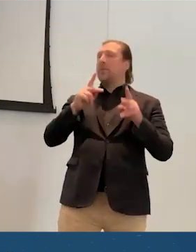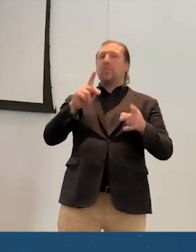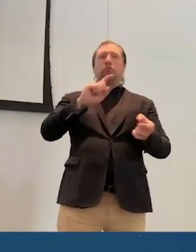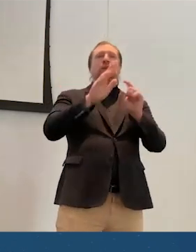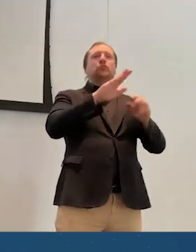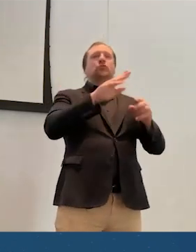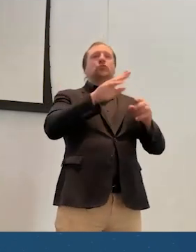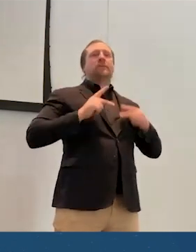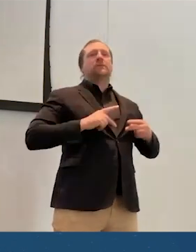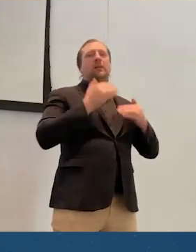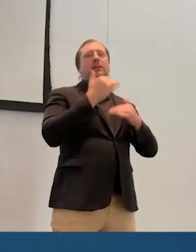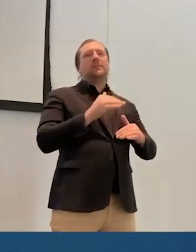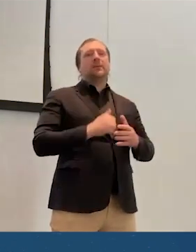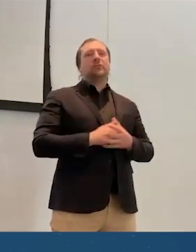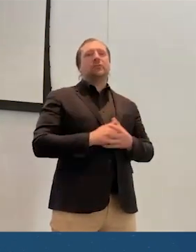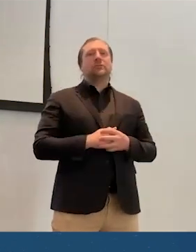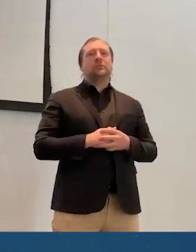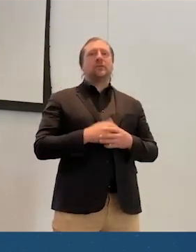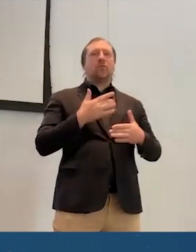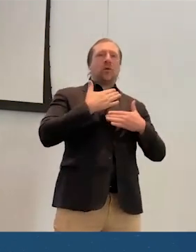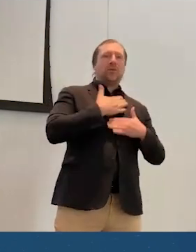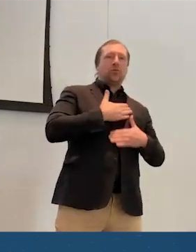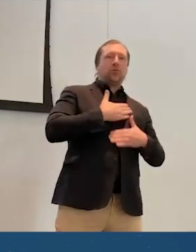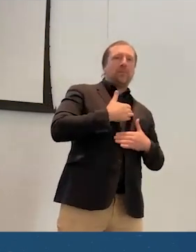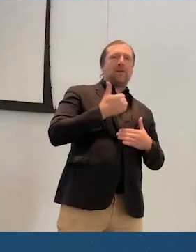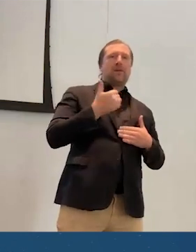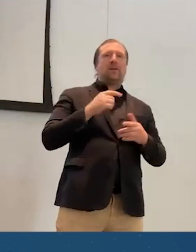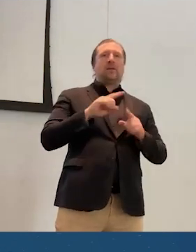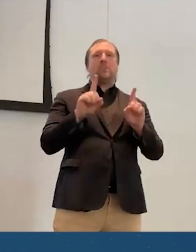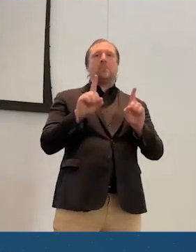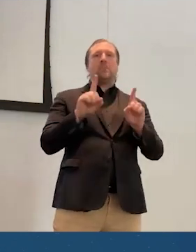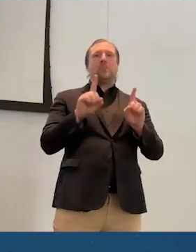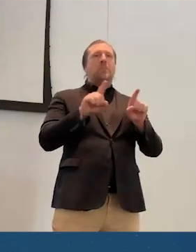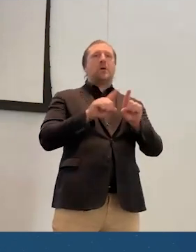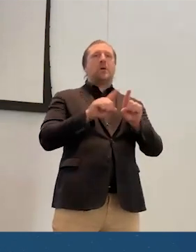but it's just a technology that can overcome physical bias